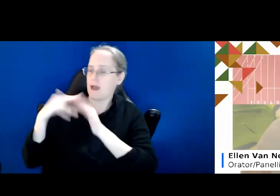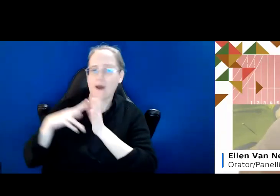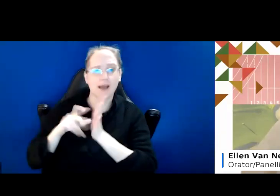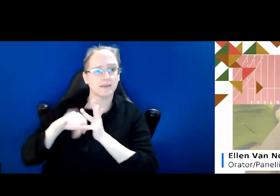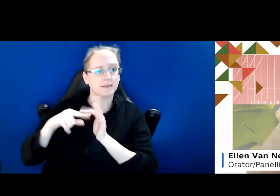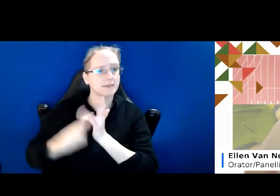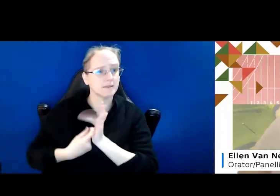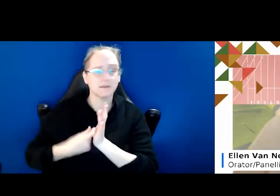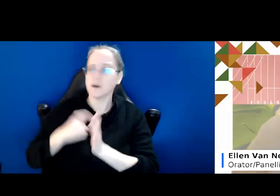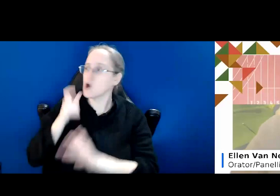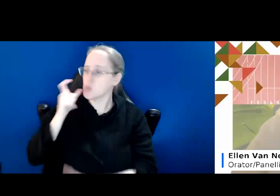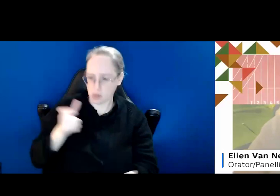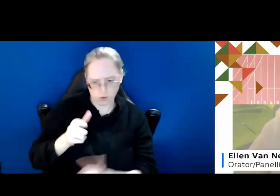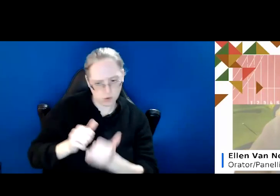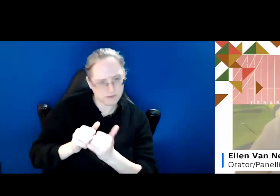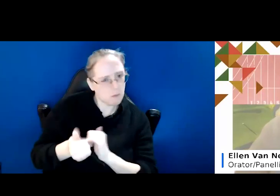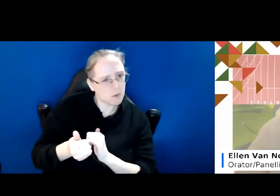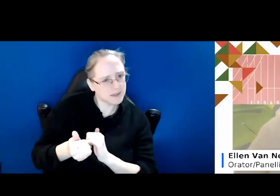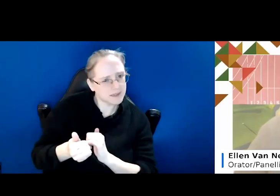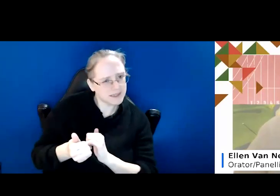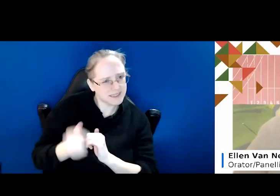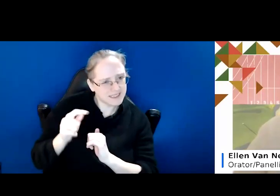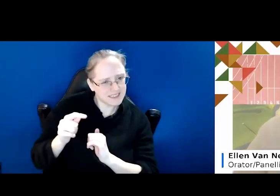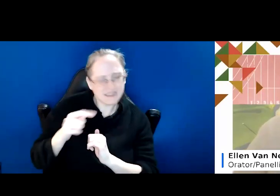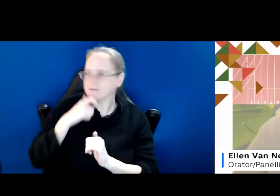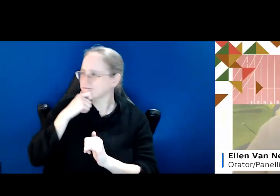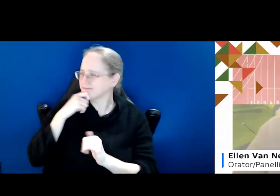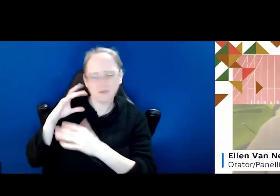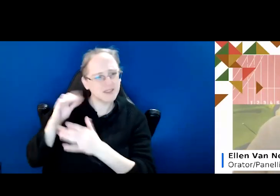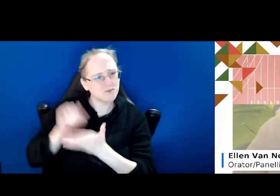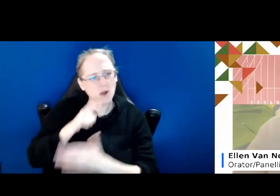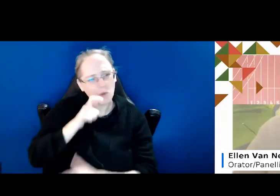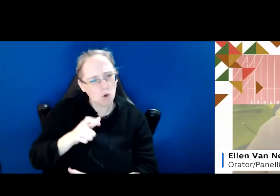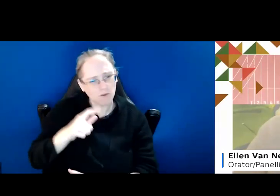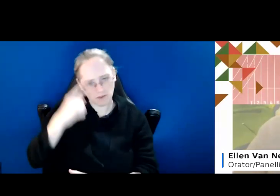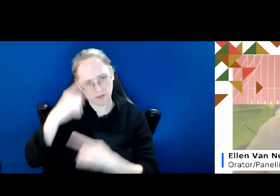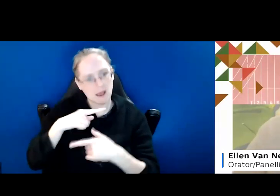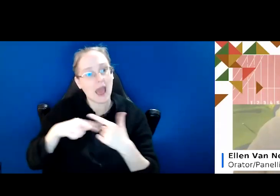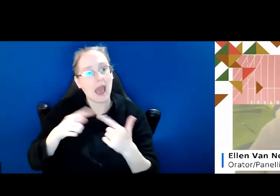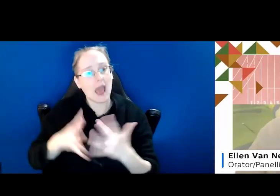to how we played on country before colonization? Settler